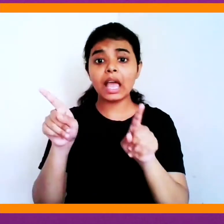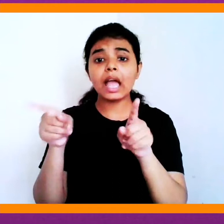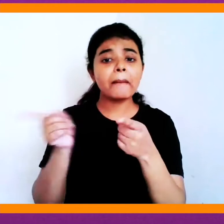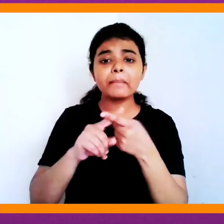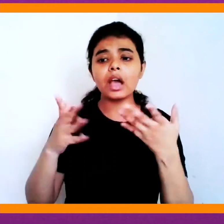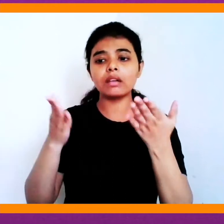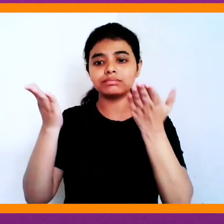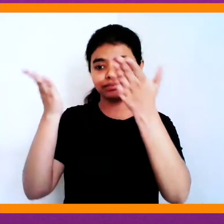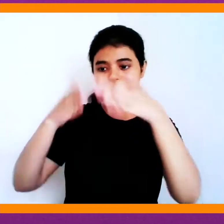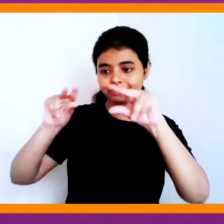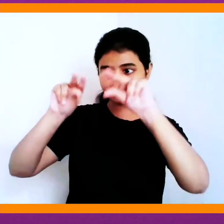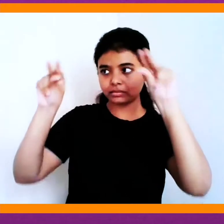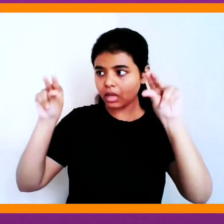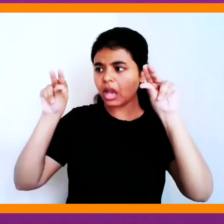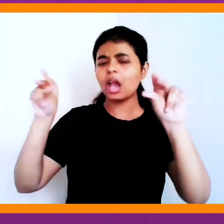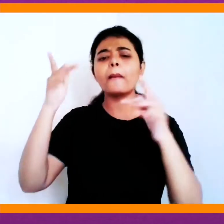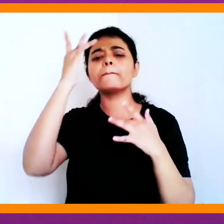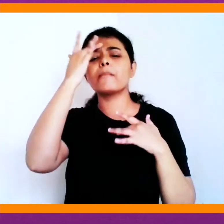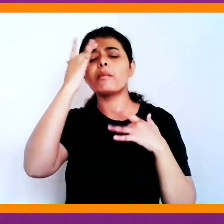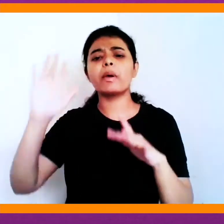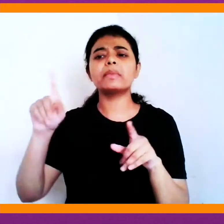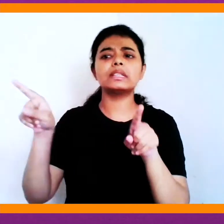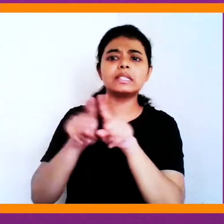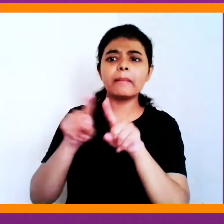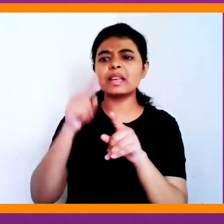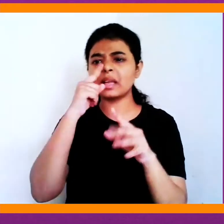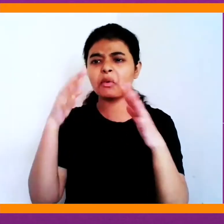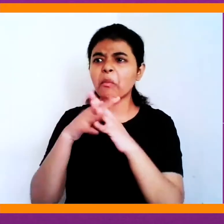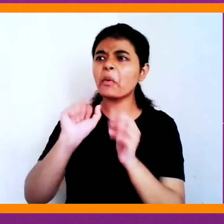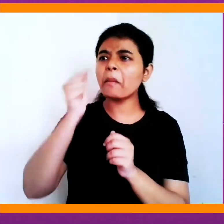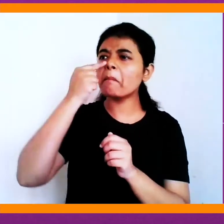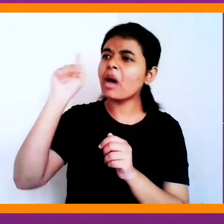to 32 years of age so you do get a warning for that and sometimes when your periods start you